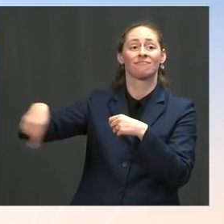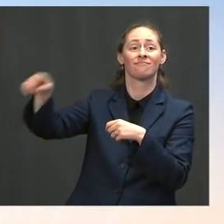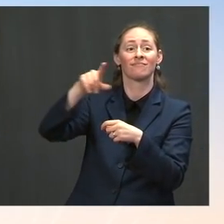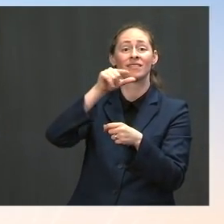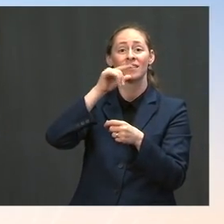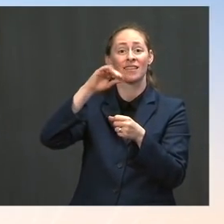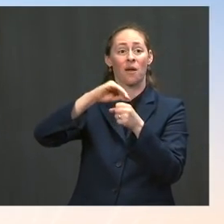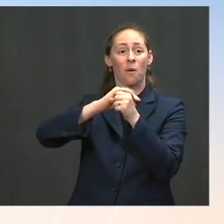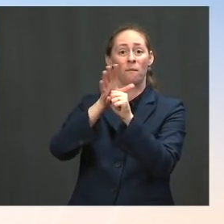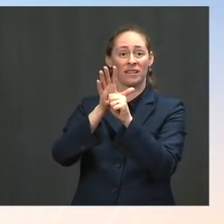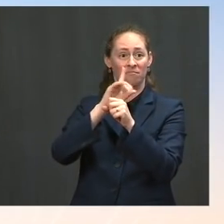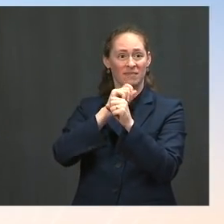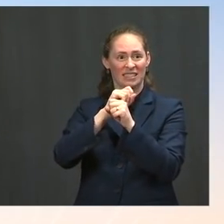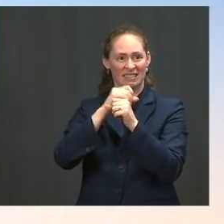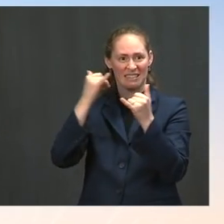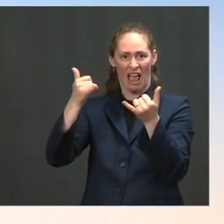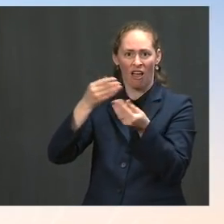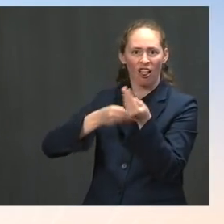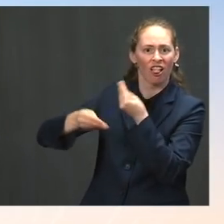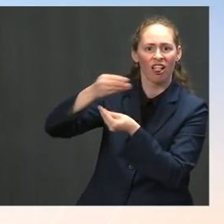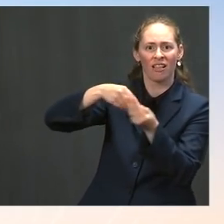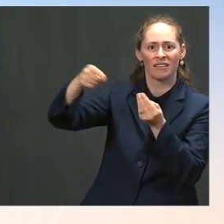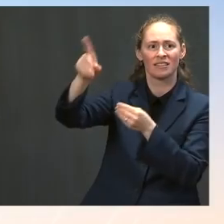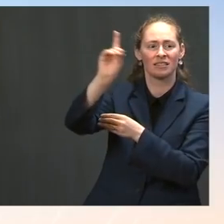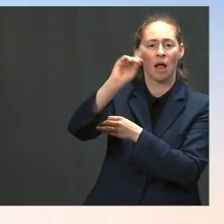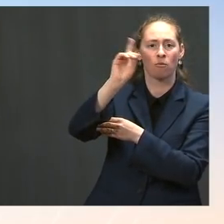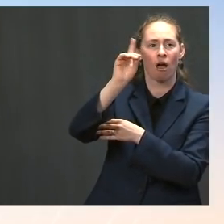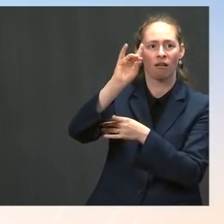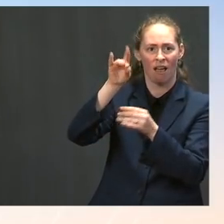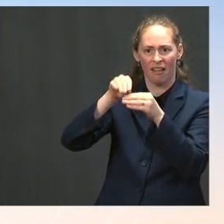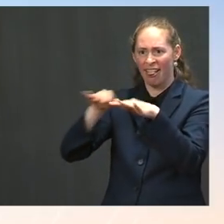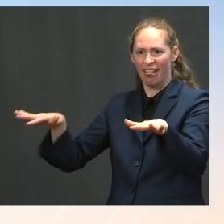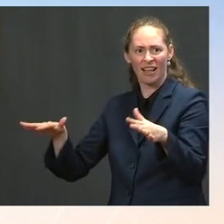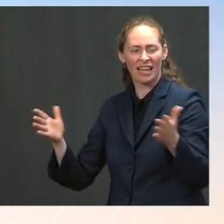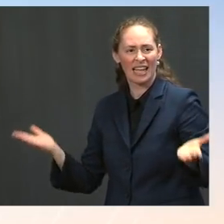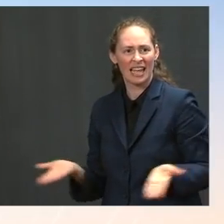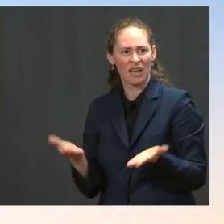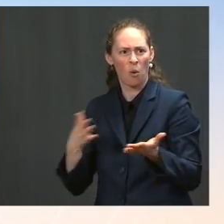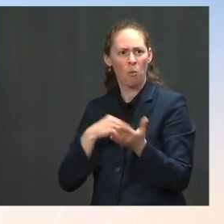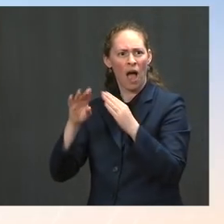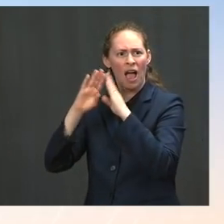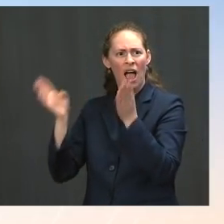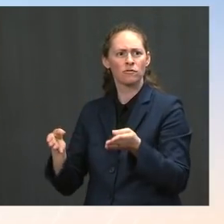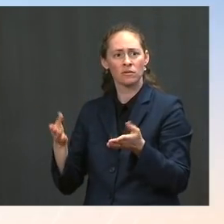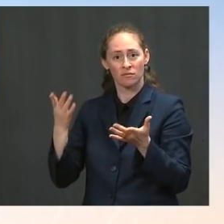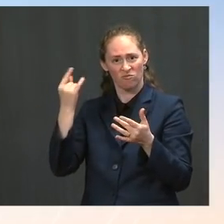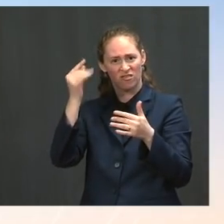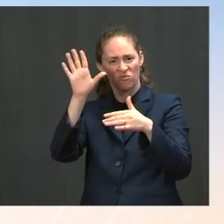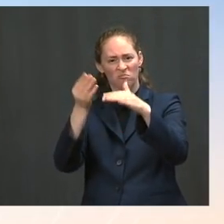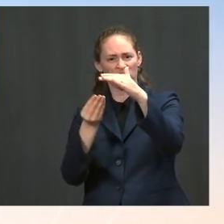what is your message to these Texas Democrats? Ms. Psaki: Our message continues to be: Thanks for standing up for voting rights